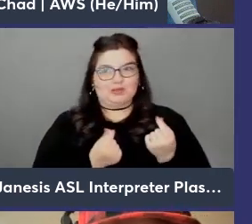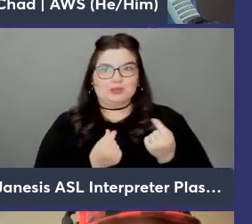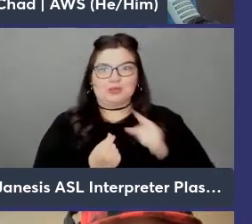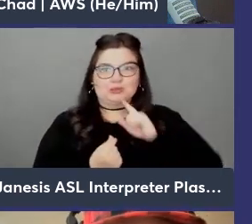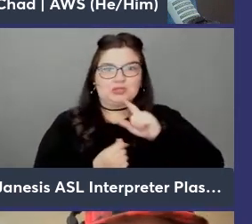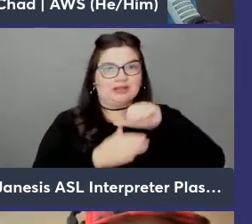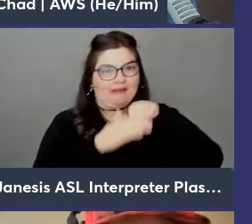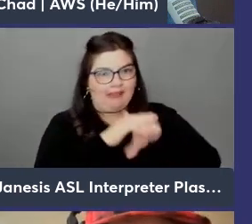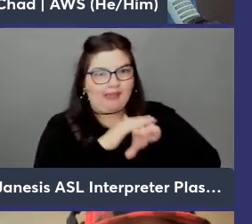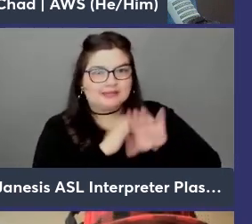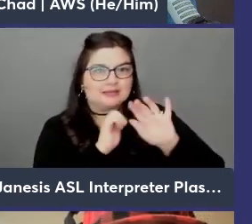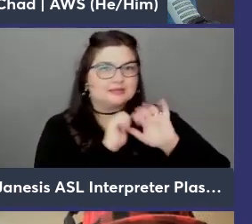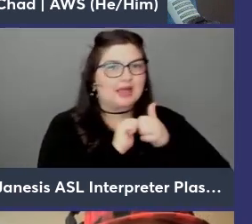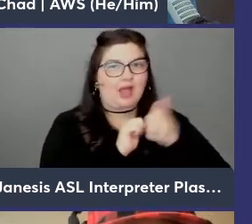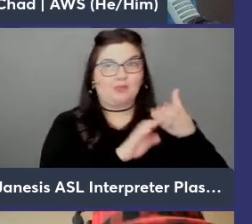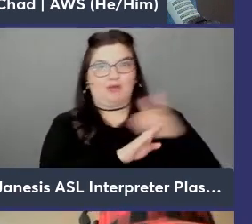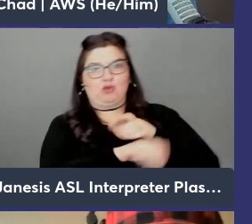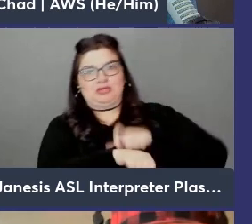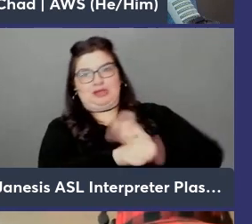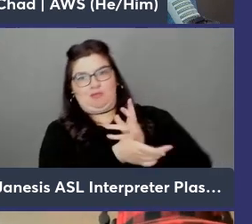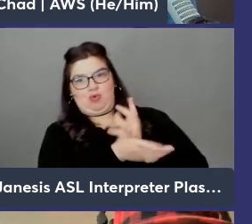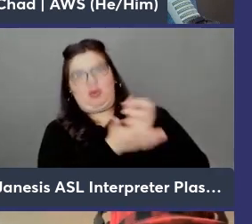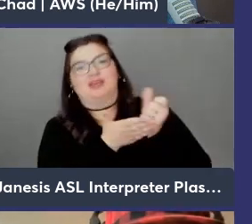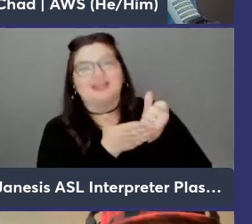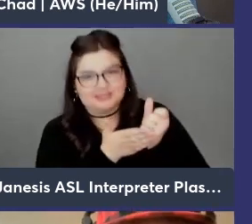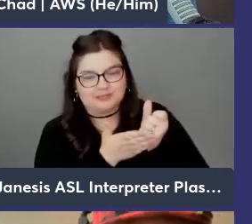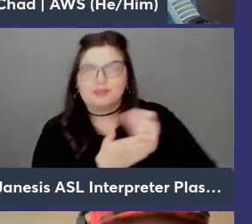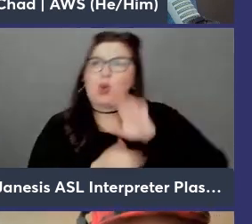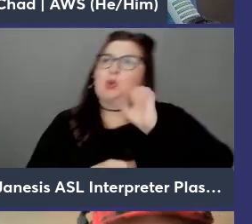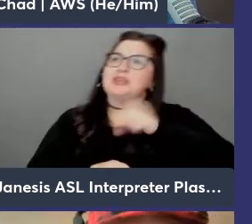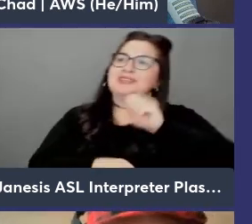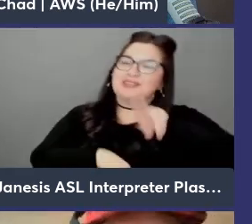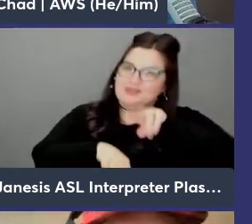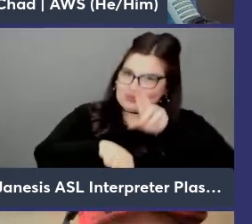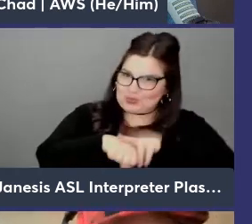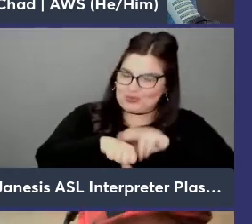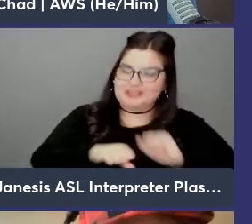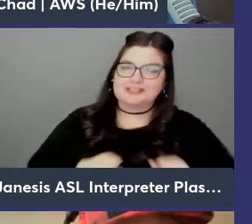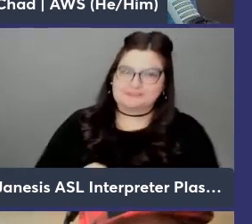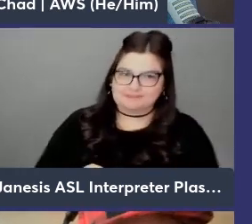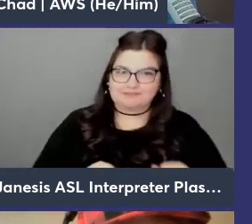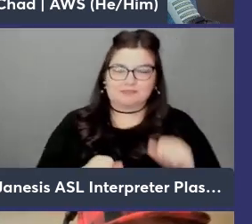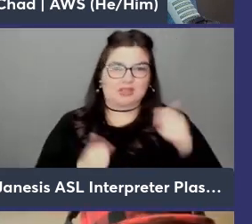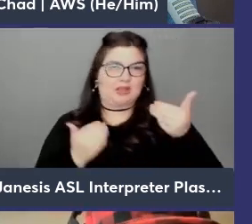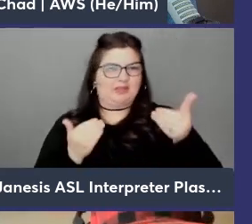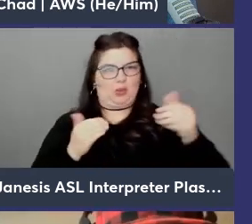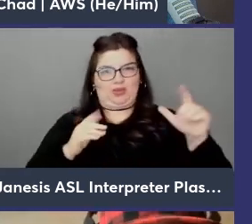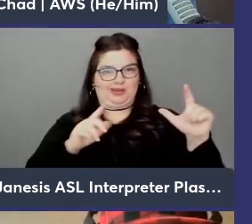to this as well, before we run outta time? Yeah, of course. So let me just close this, sorry.